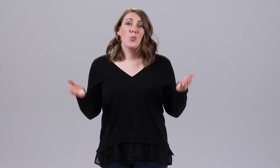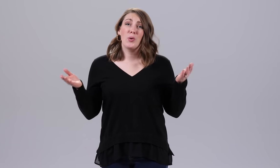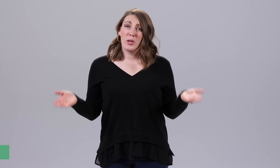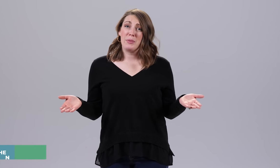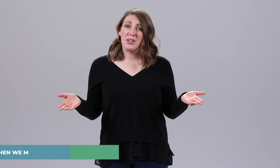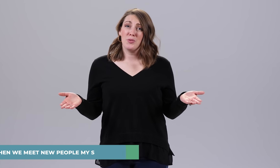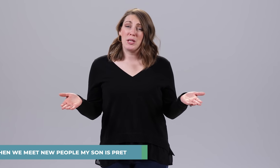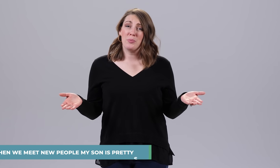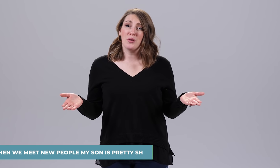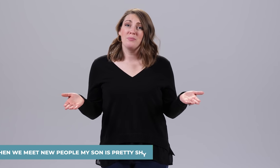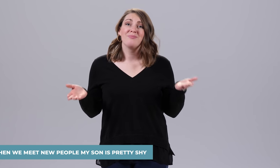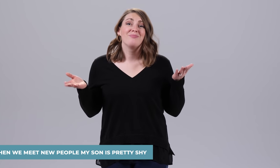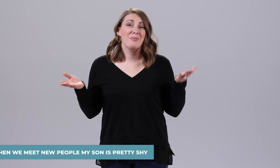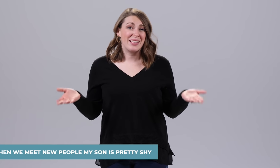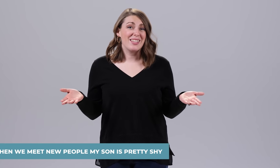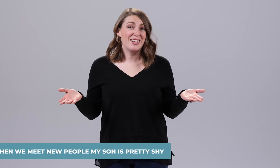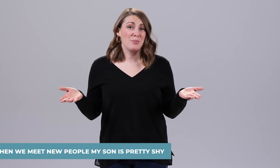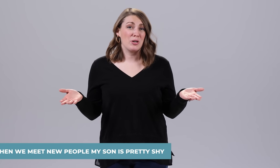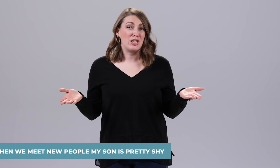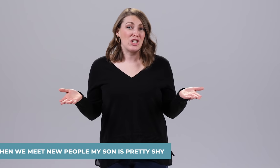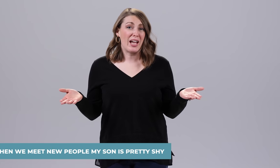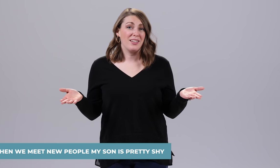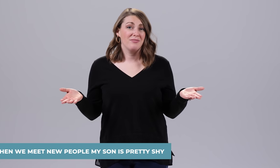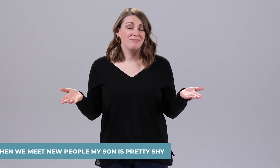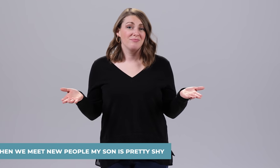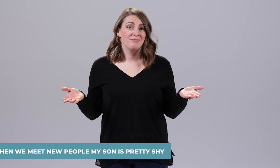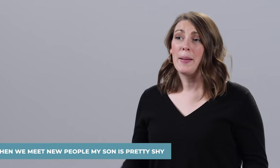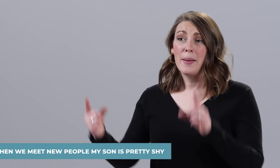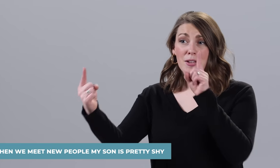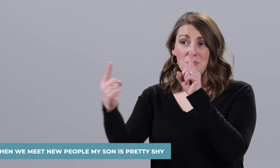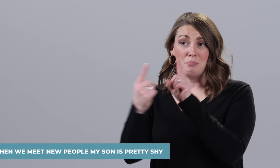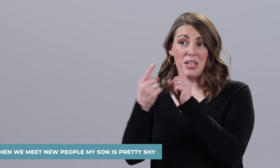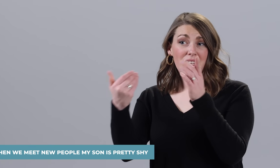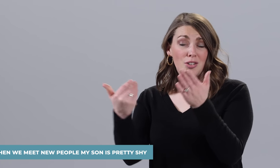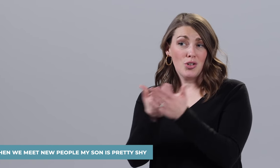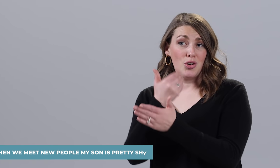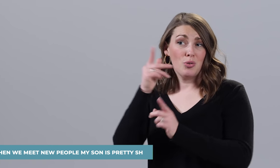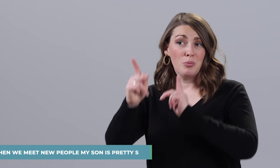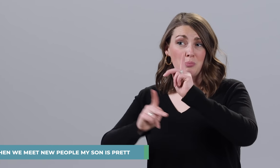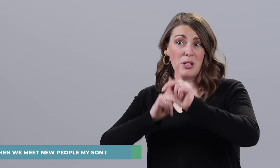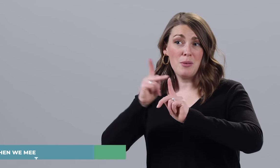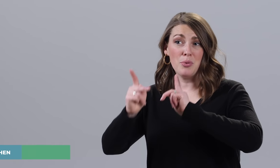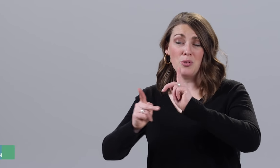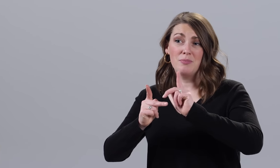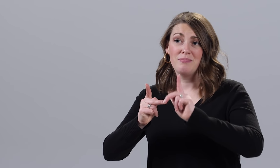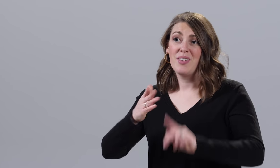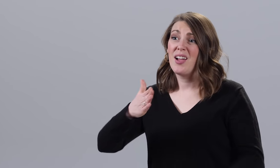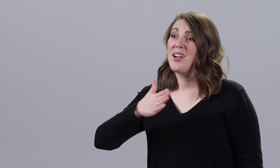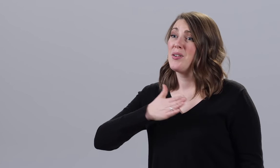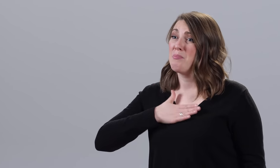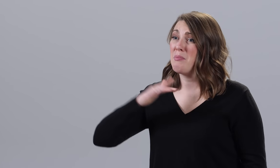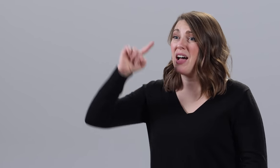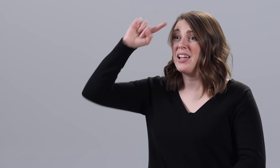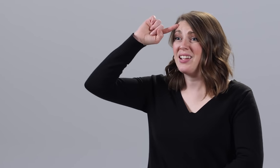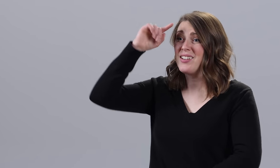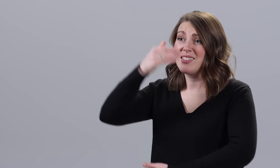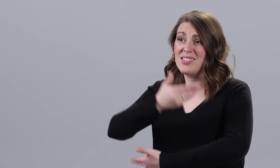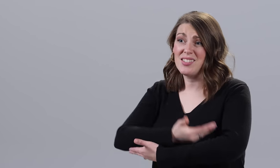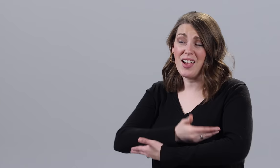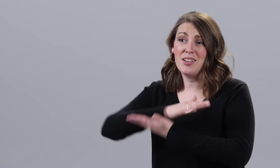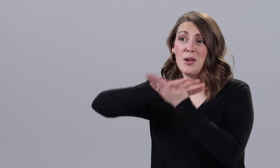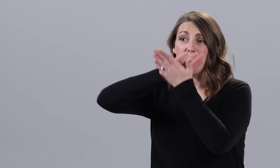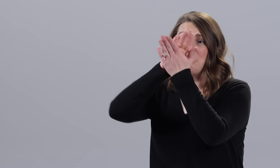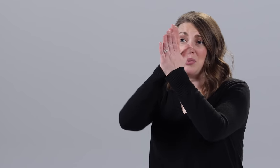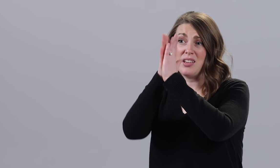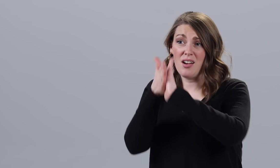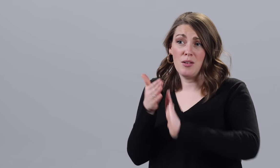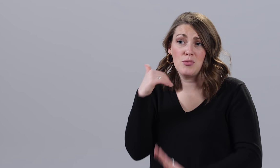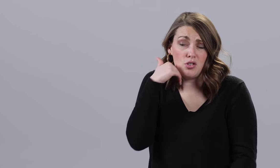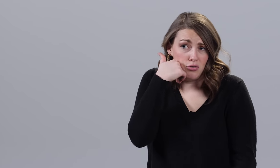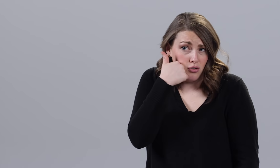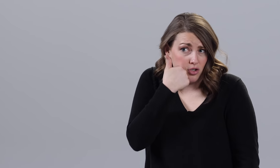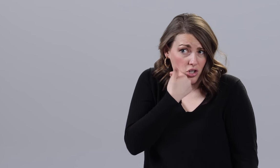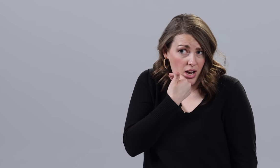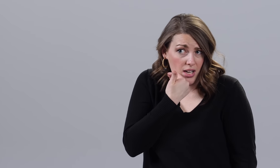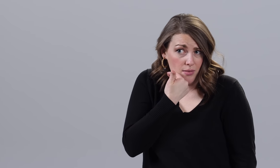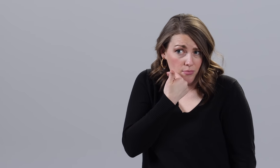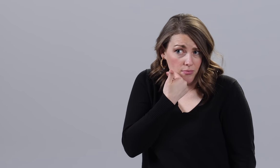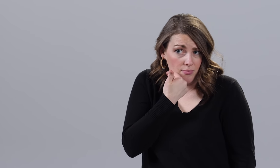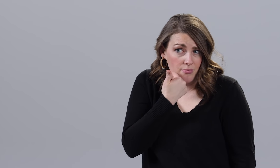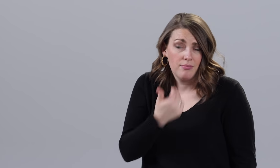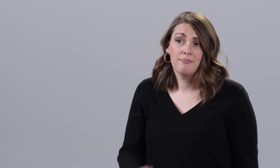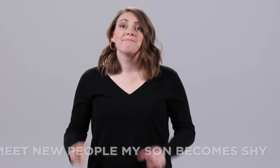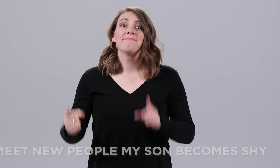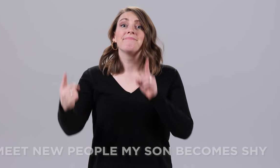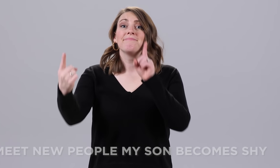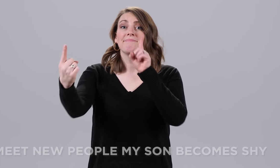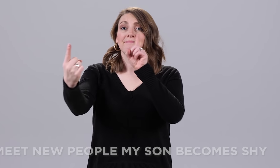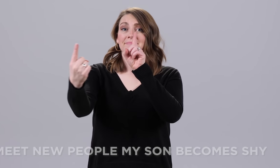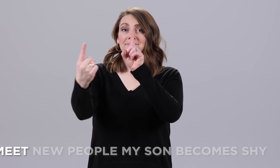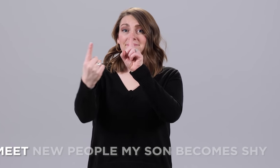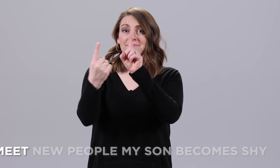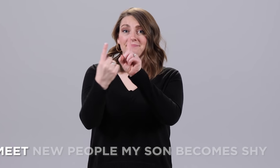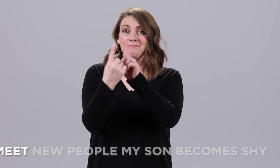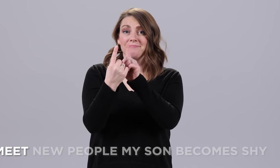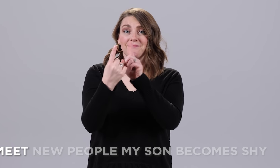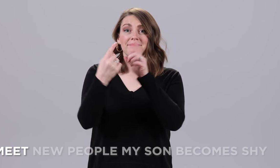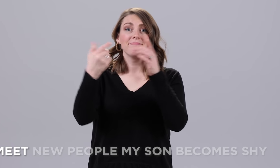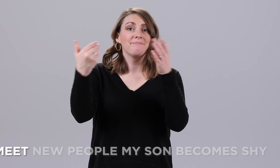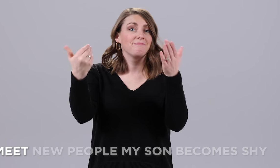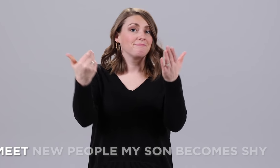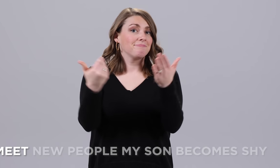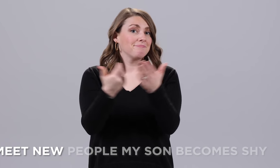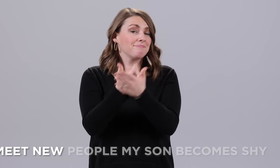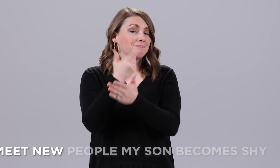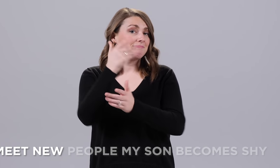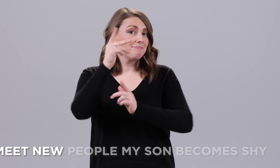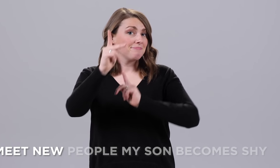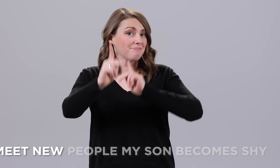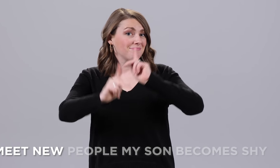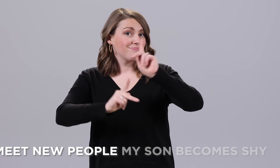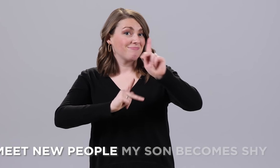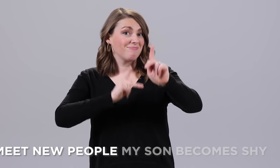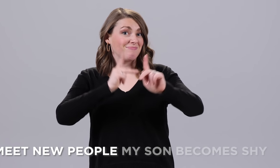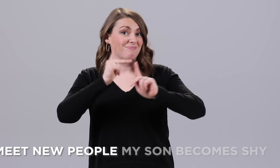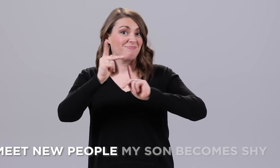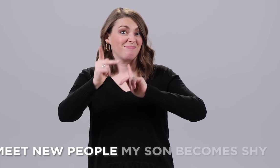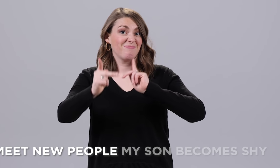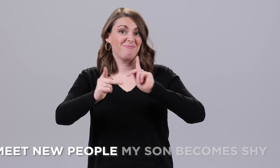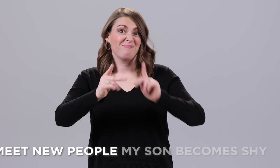When we meet new people, my son is pretty shy. MEET NEW PEOPLE MY SON BECOMES SHY.